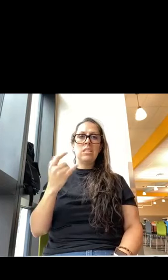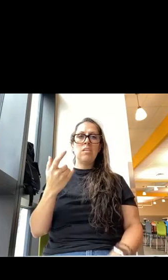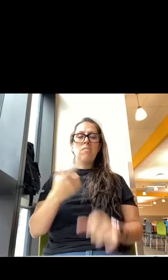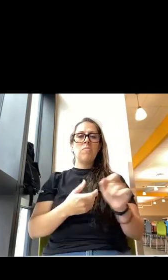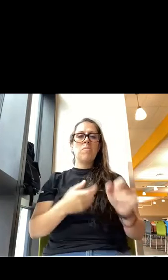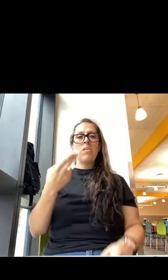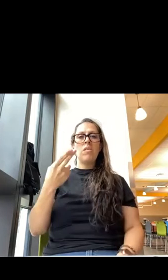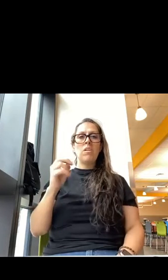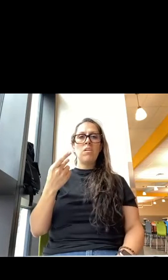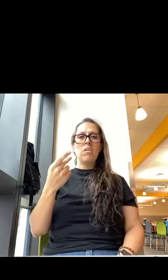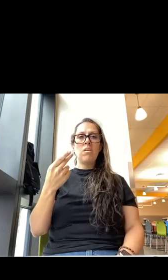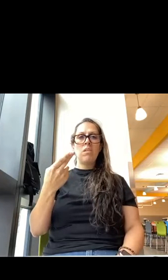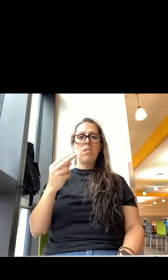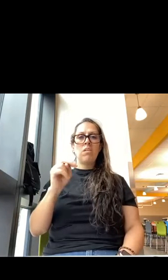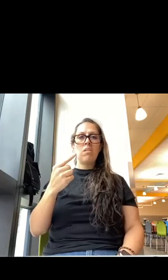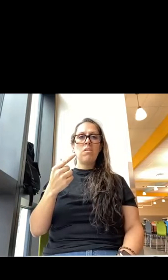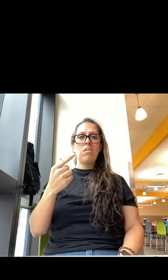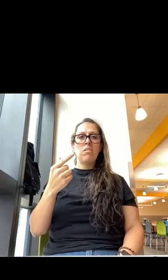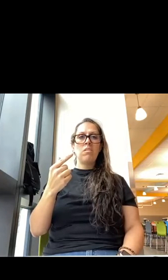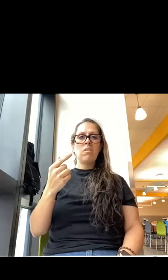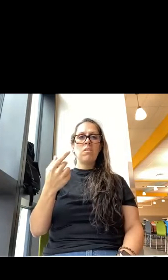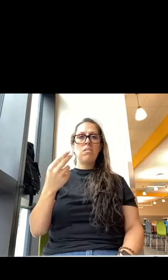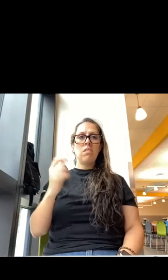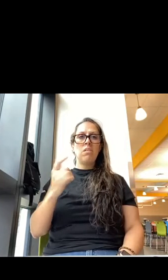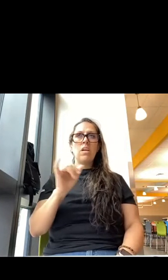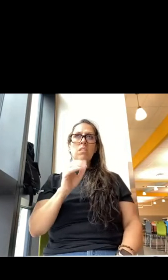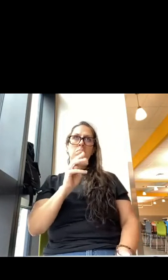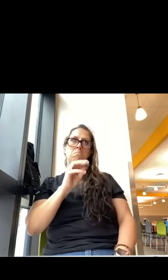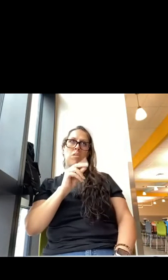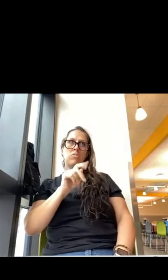as like Montreal is from like Fort Lauderdale, you know!